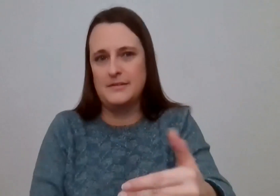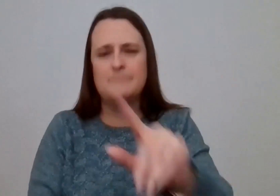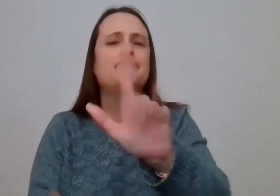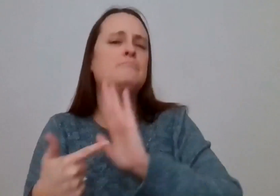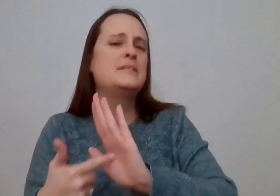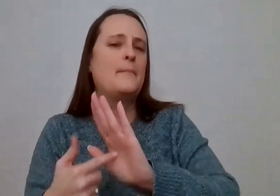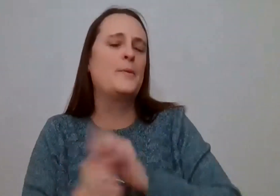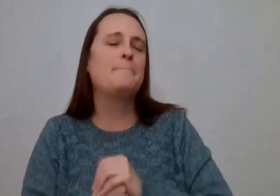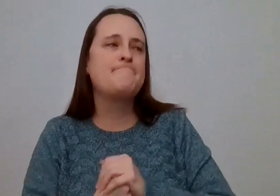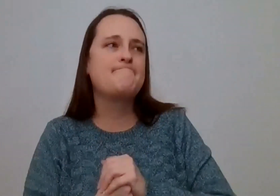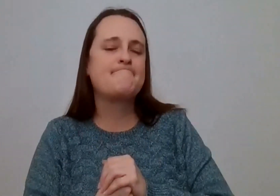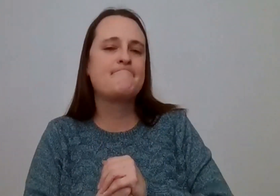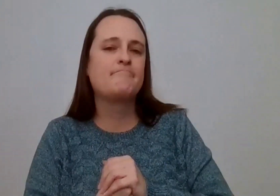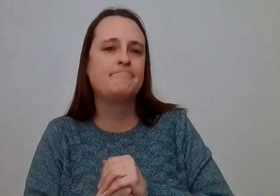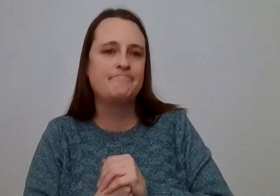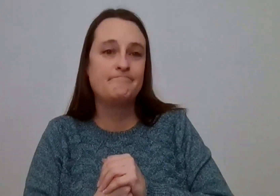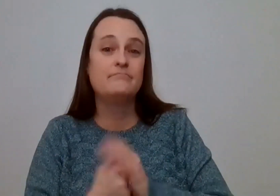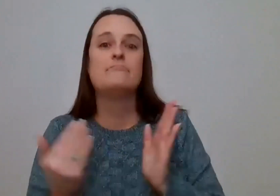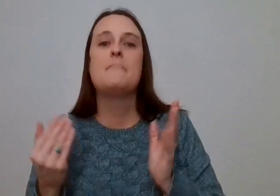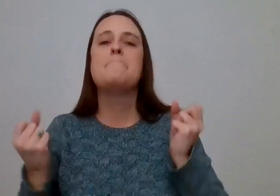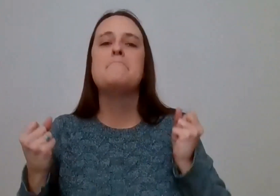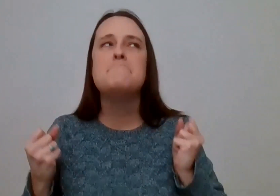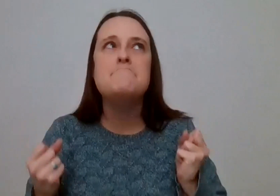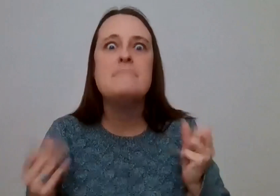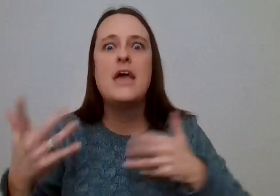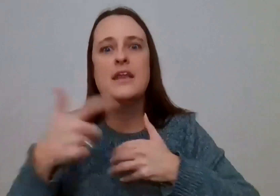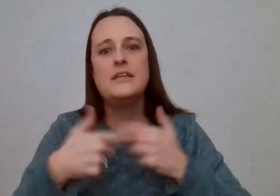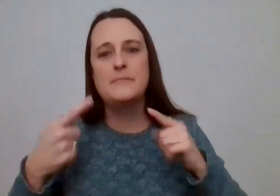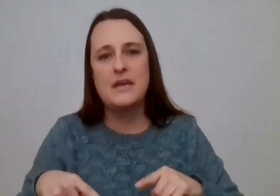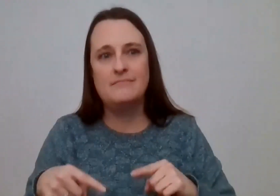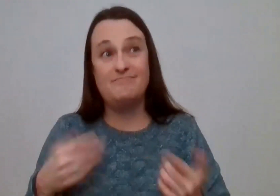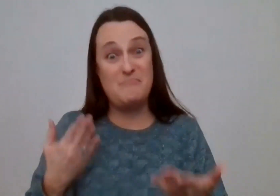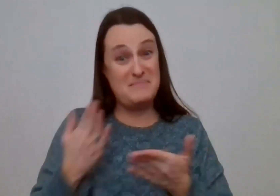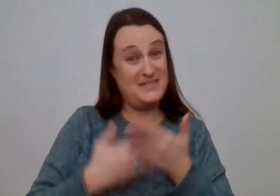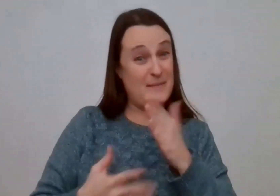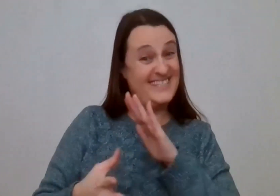there are many times that you know we have seniors who might be listening or who might be on this